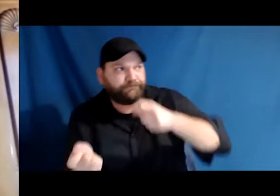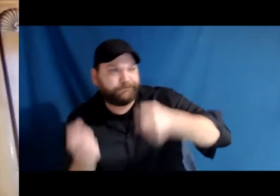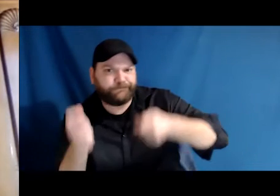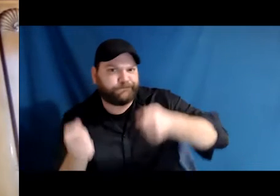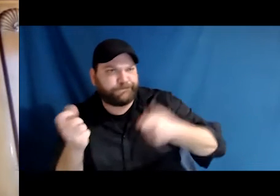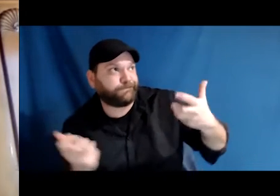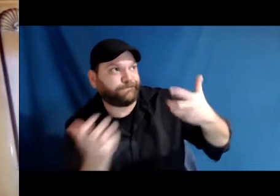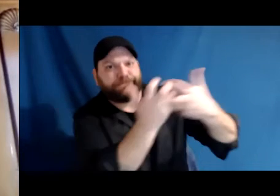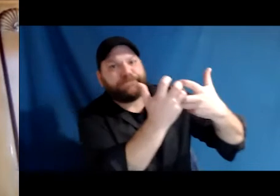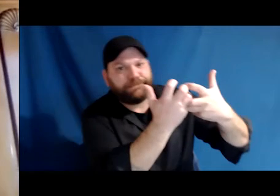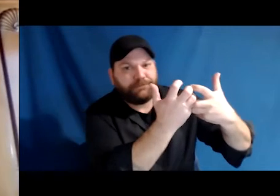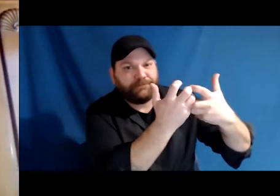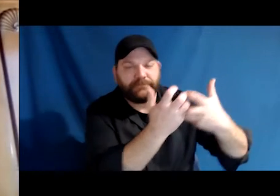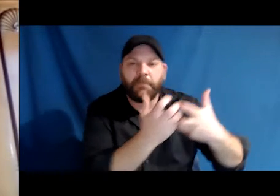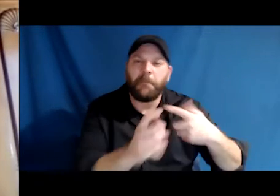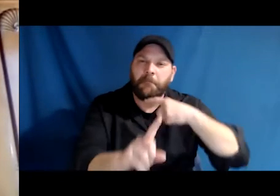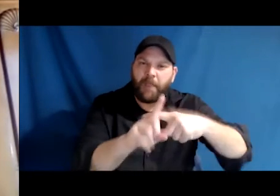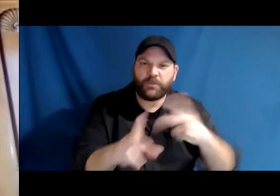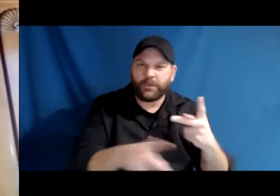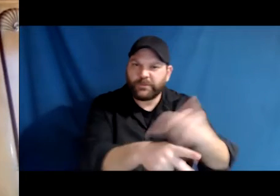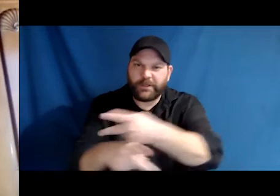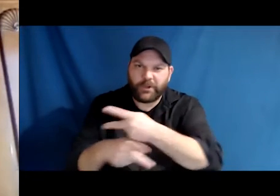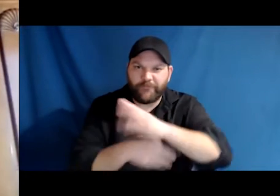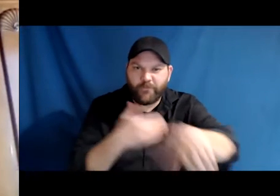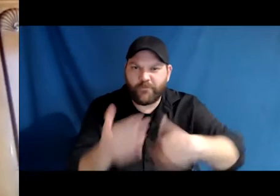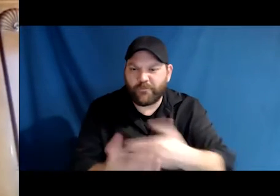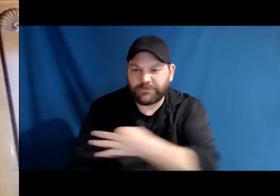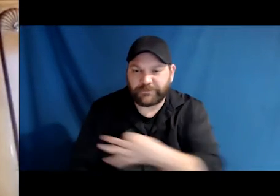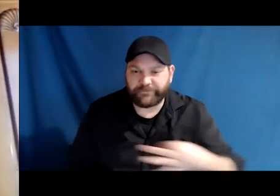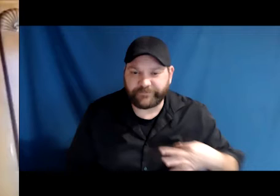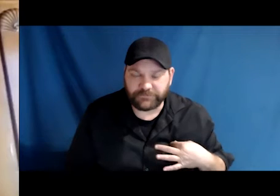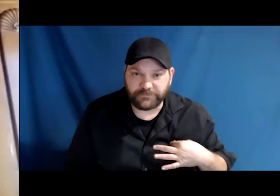Whereas approximately 70 staff members took on the role of Healthy Ambassadors,